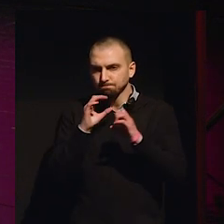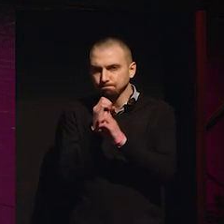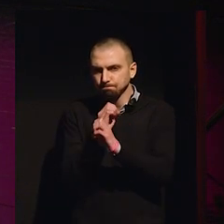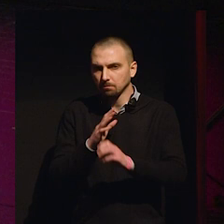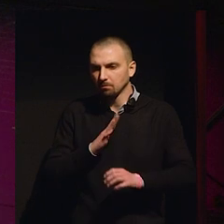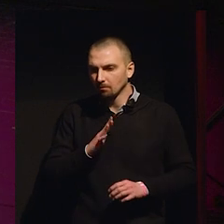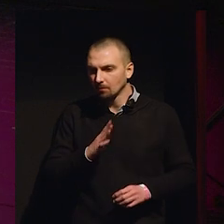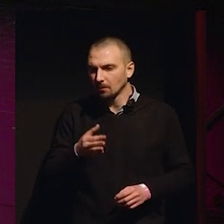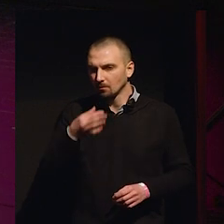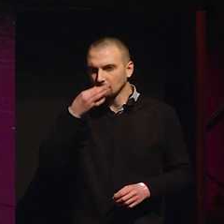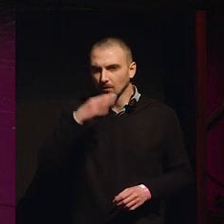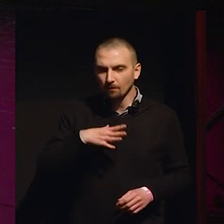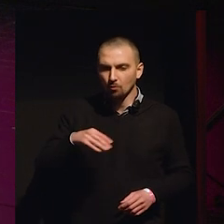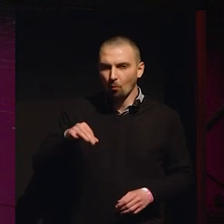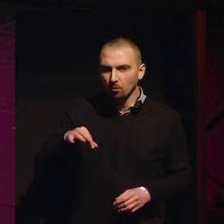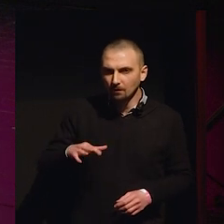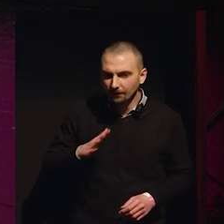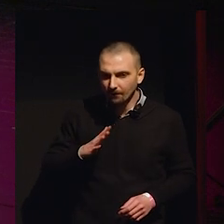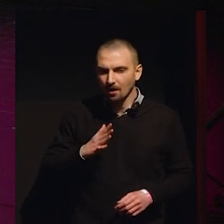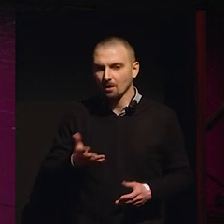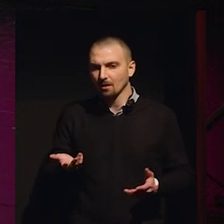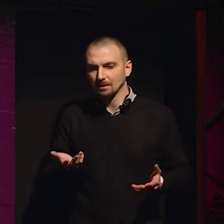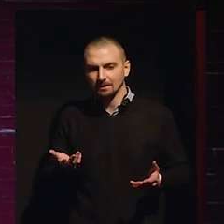It was in a dingy place, covered with dust, and it was a shady place.